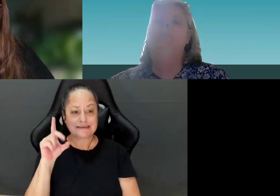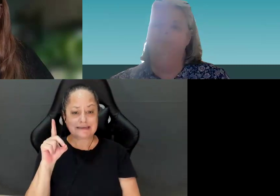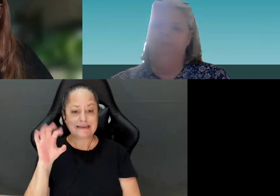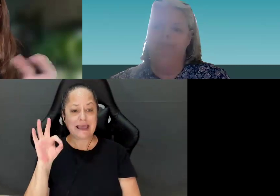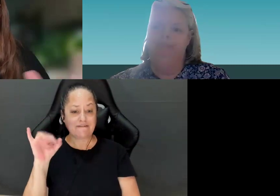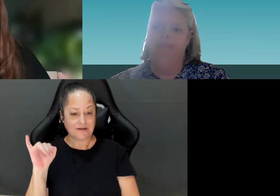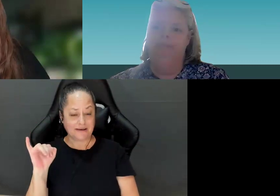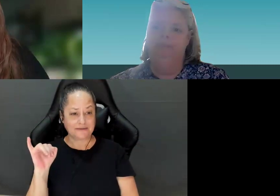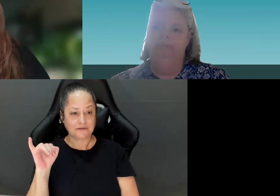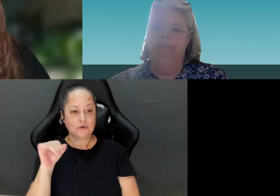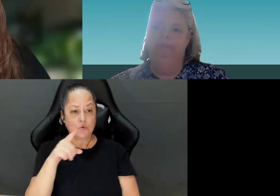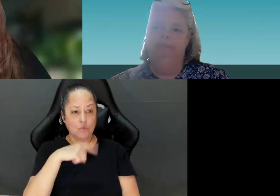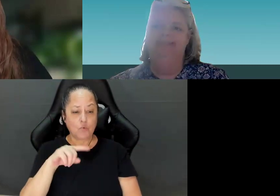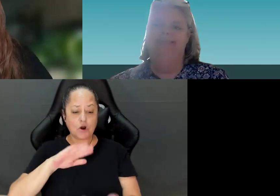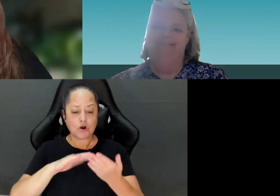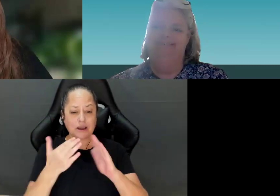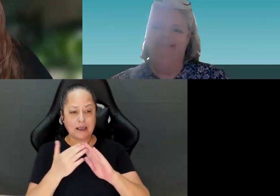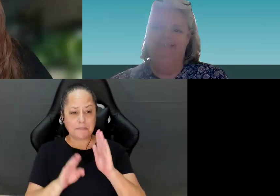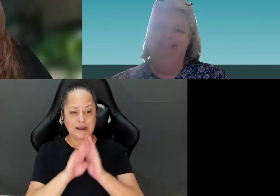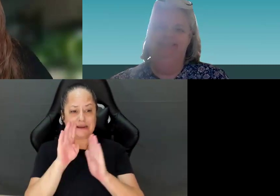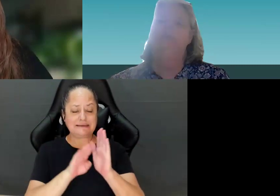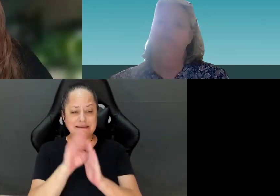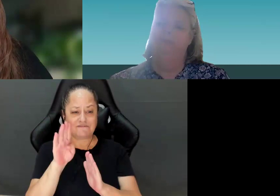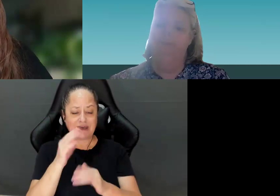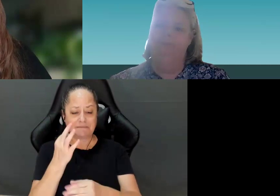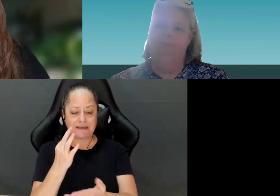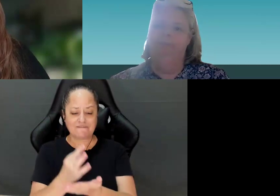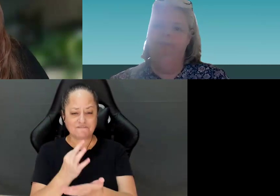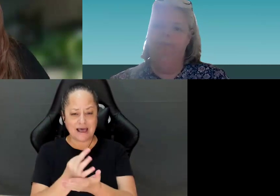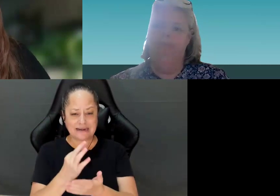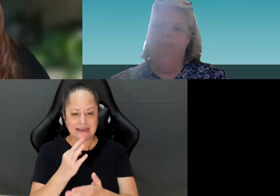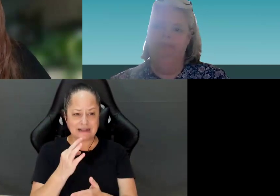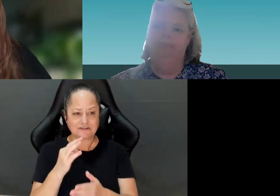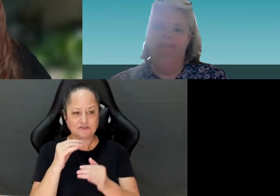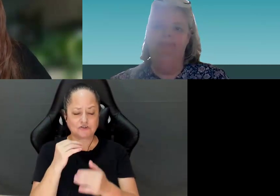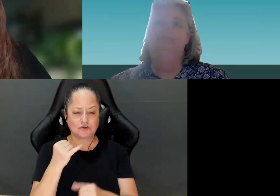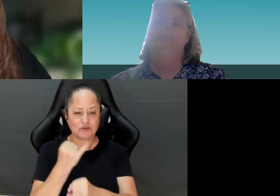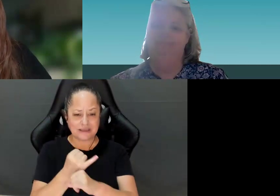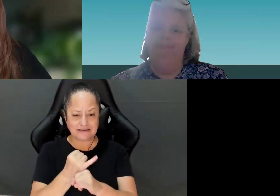So we are community development and financial institutions. LISC is a large one. We are national.